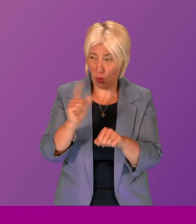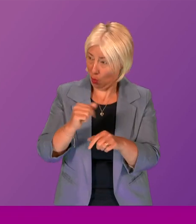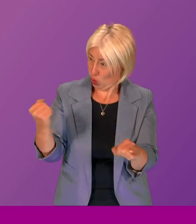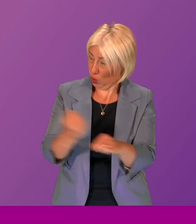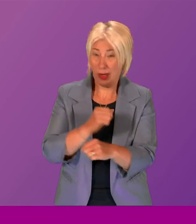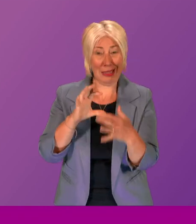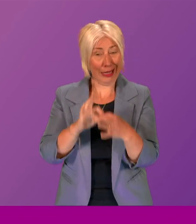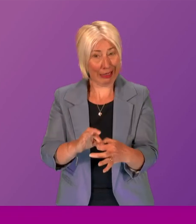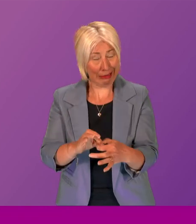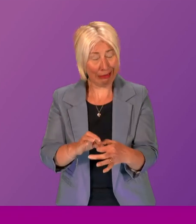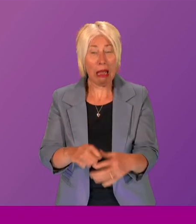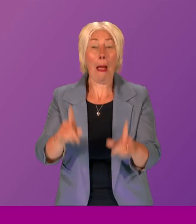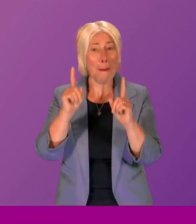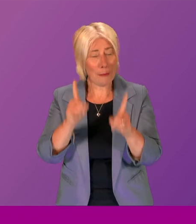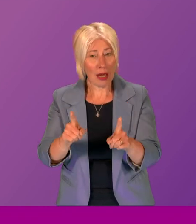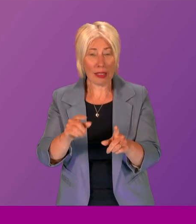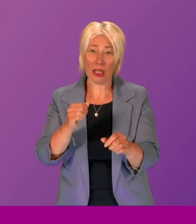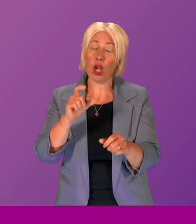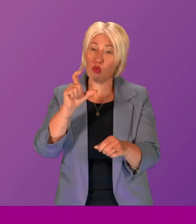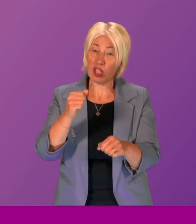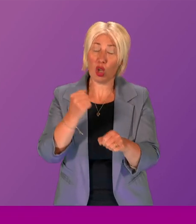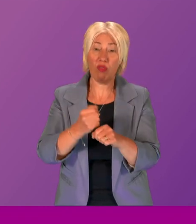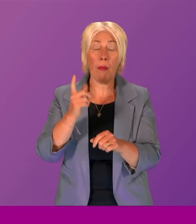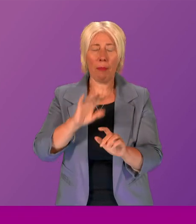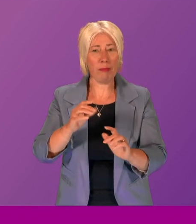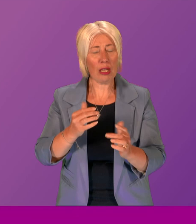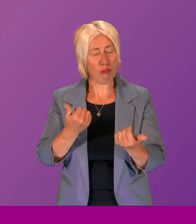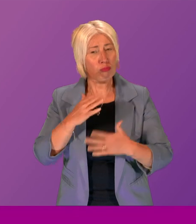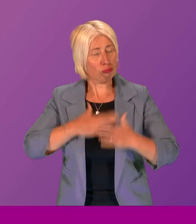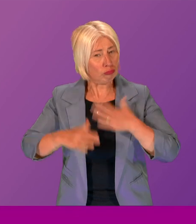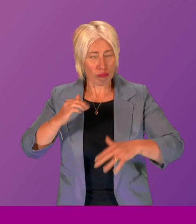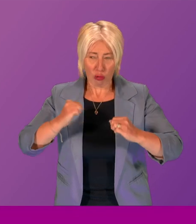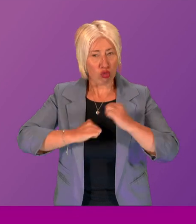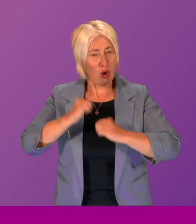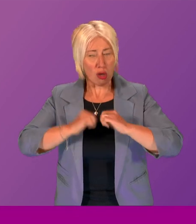regard, but she has nonetheless been constructive in her challenge, and I welcome her approach.